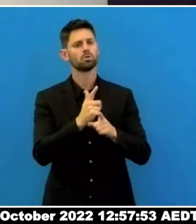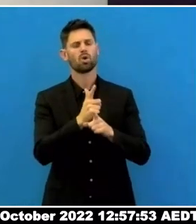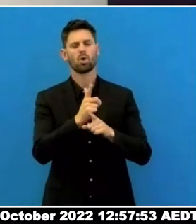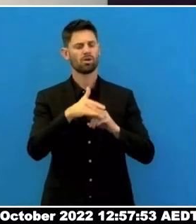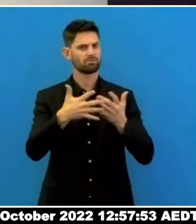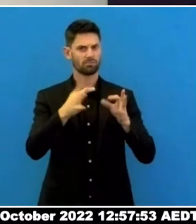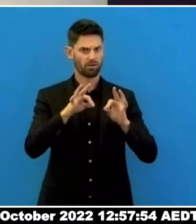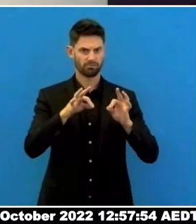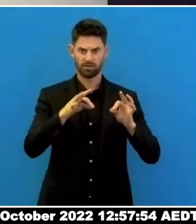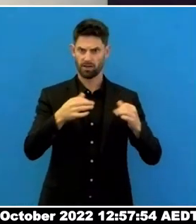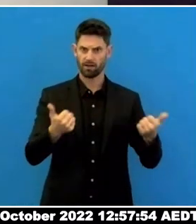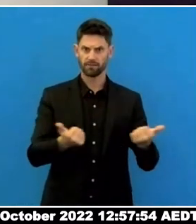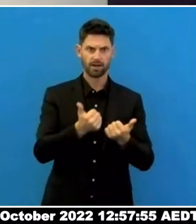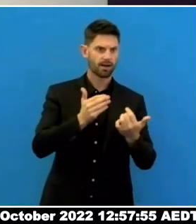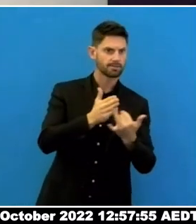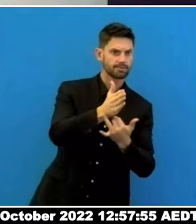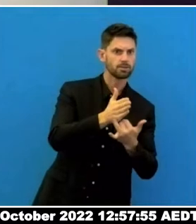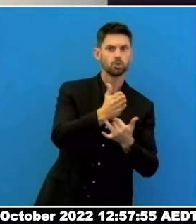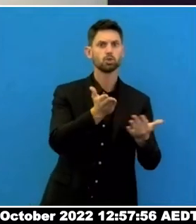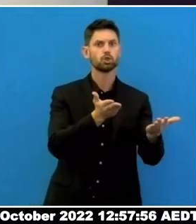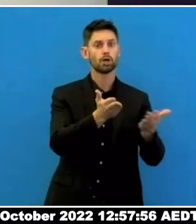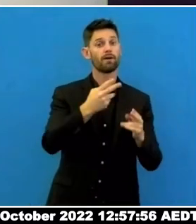to services for people on bridging visas.